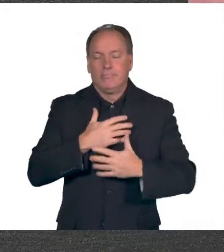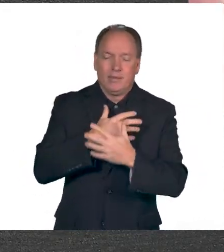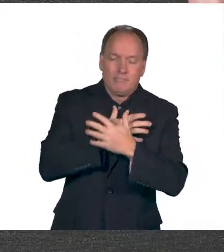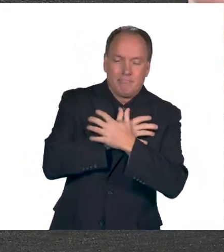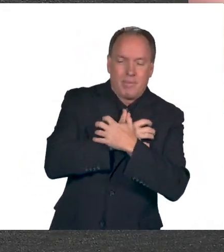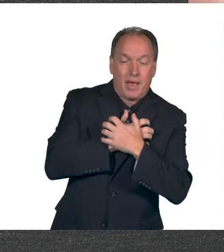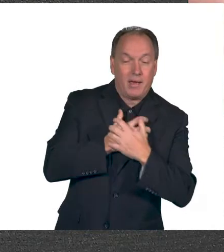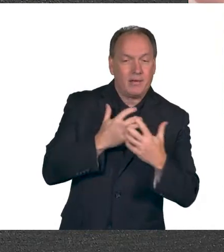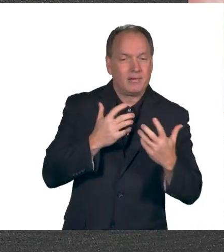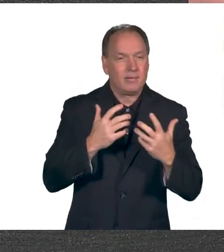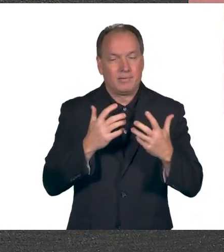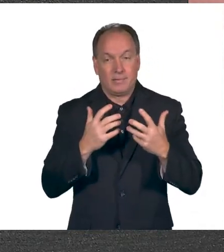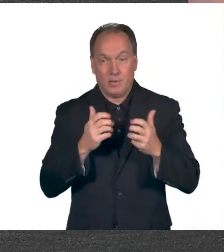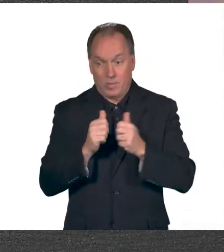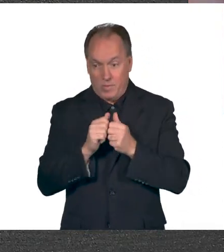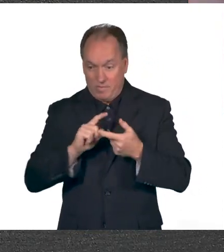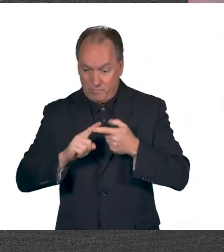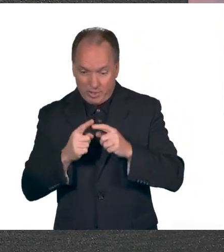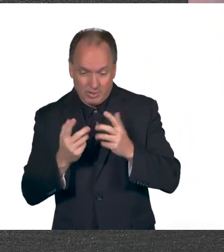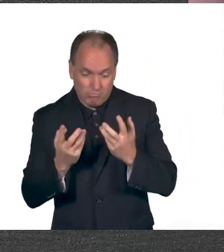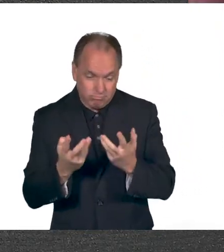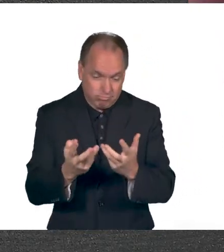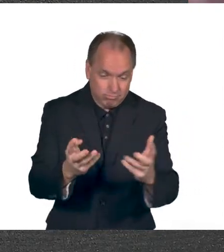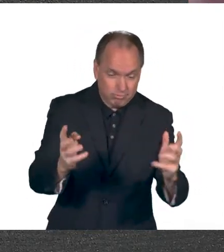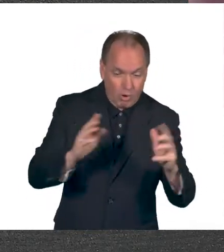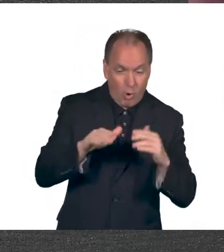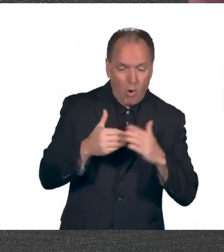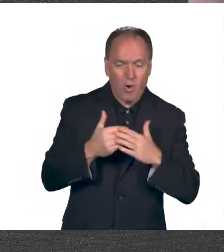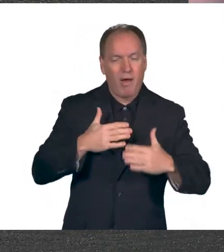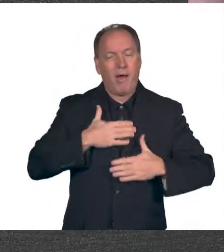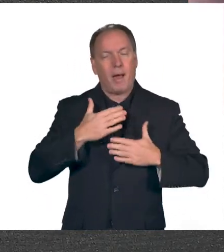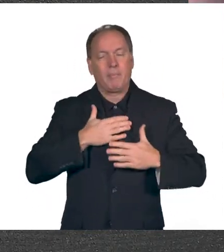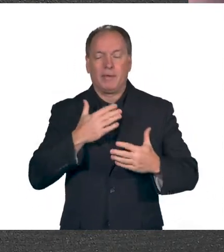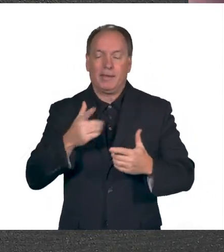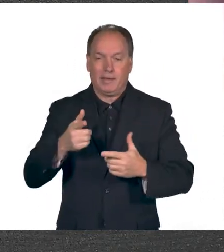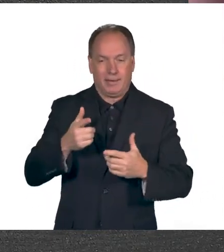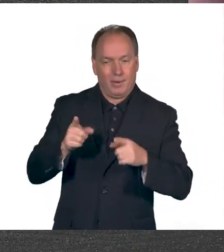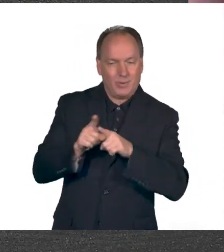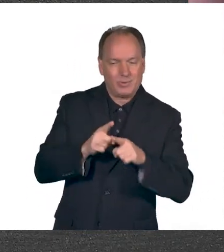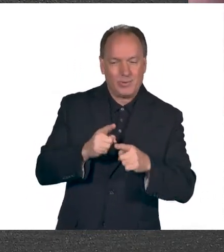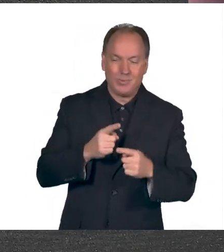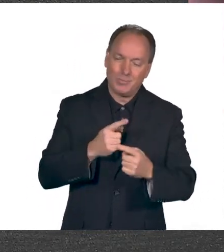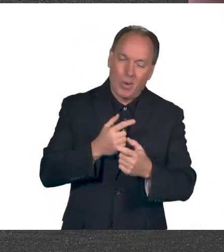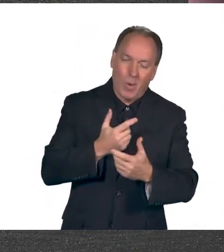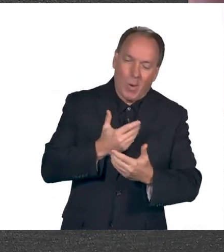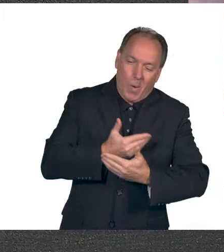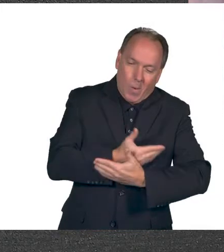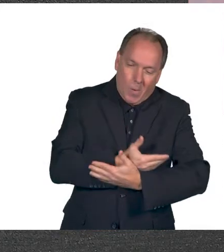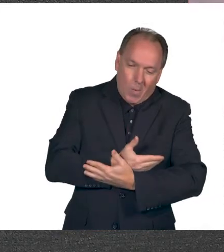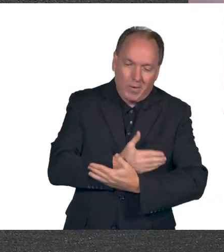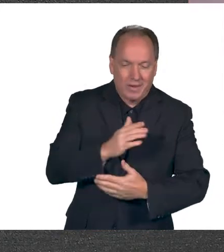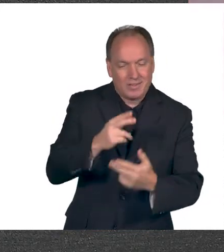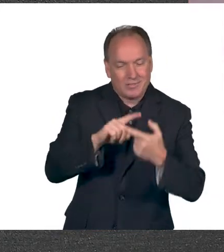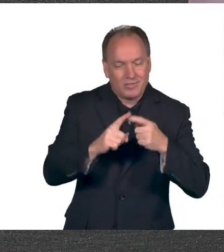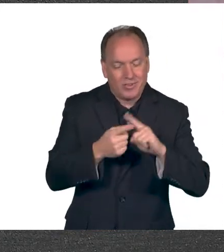There they're all sitting around, and look how happy bear is, he's even holding his little friend mole.